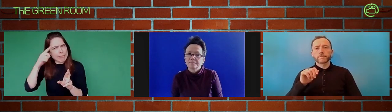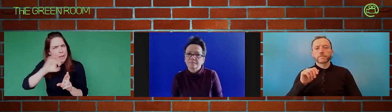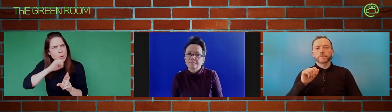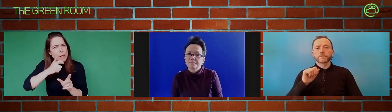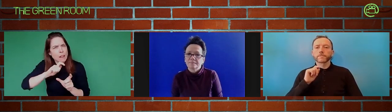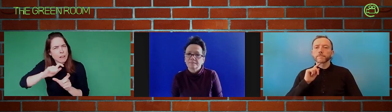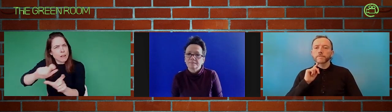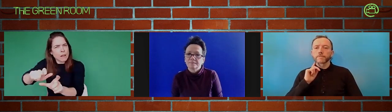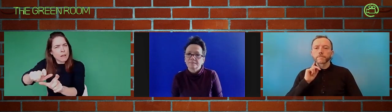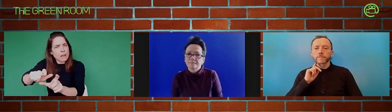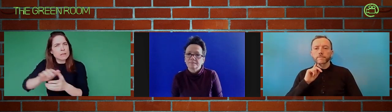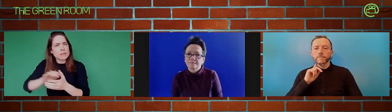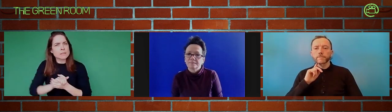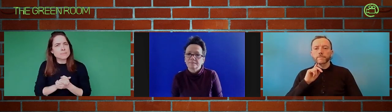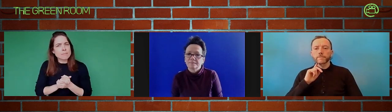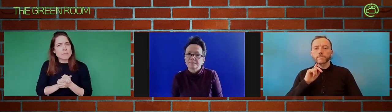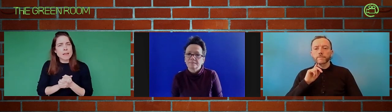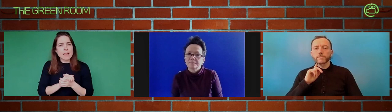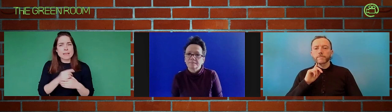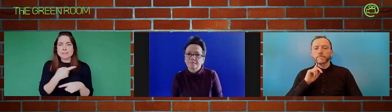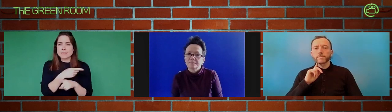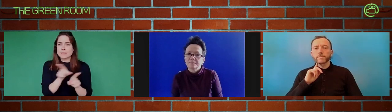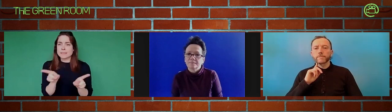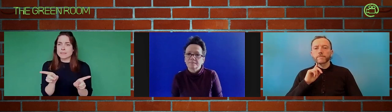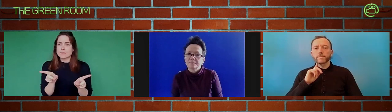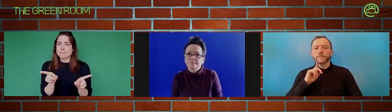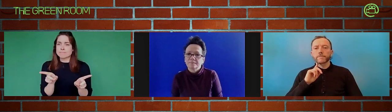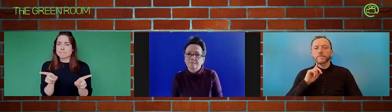share the work that we're